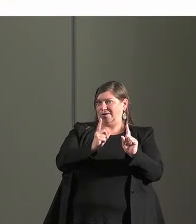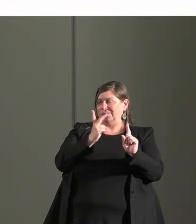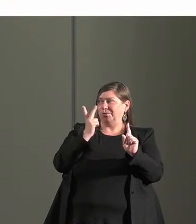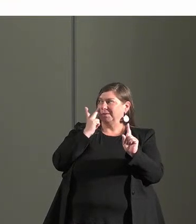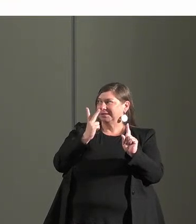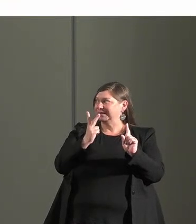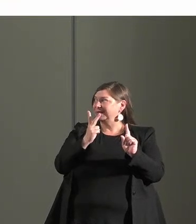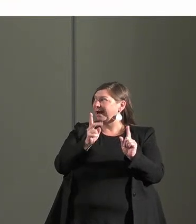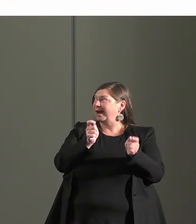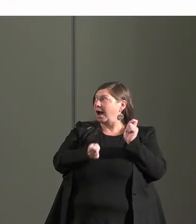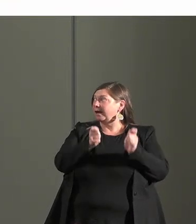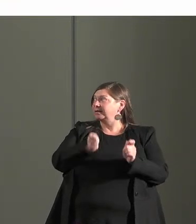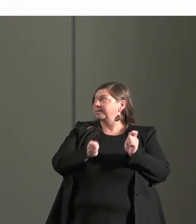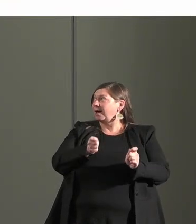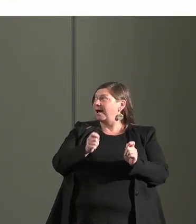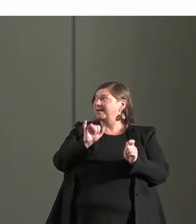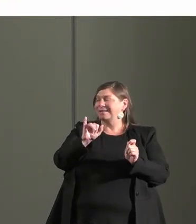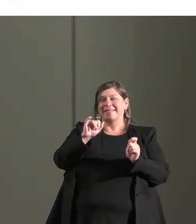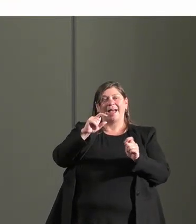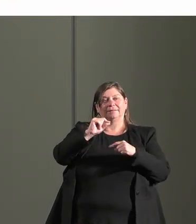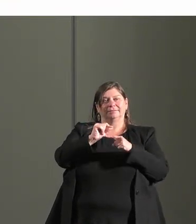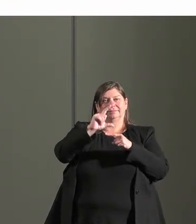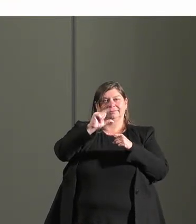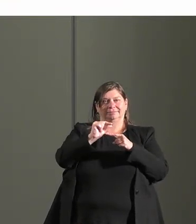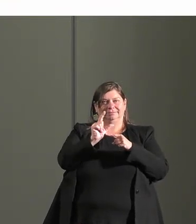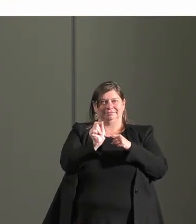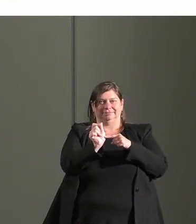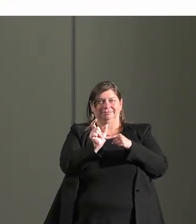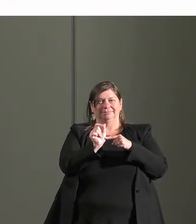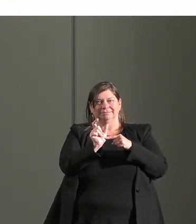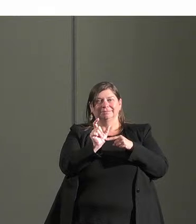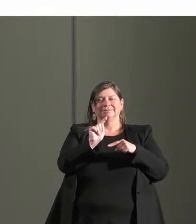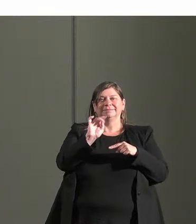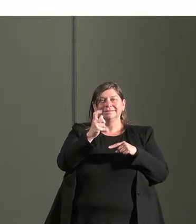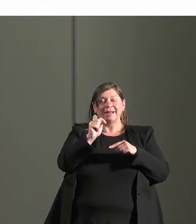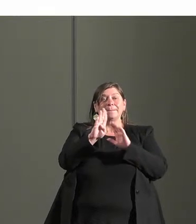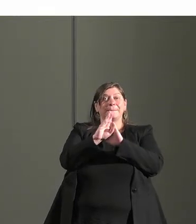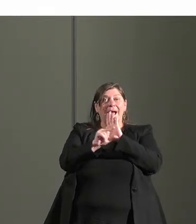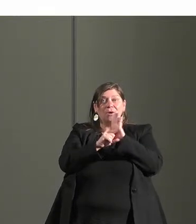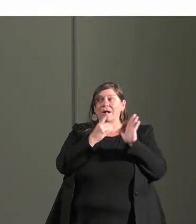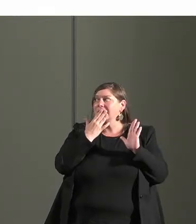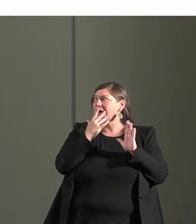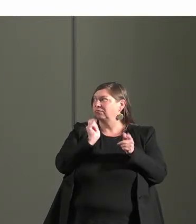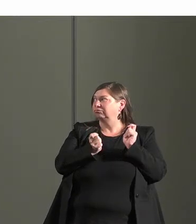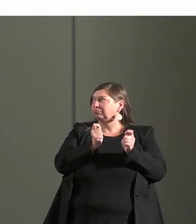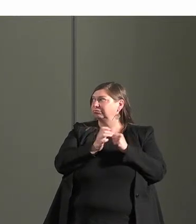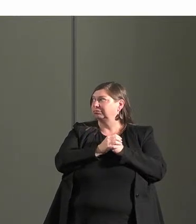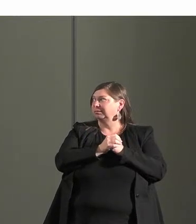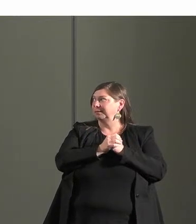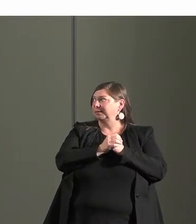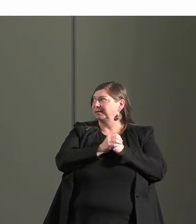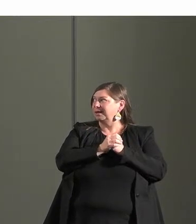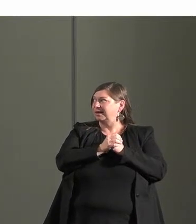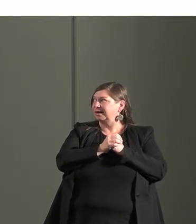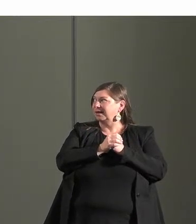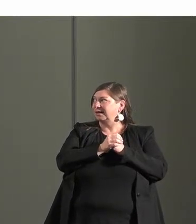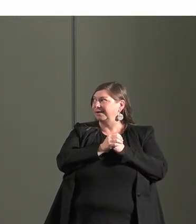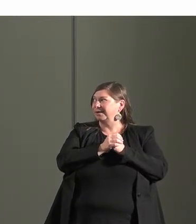main content on the side panel just the pain the main content you could see the cut customization of the text and